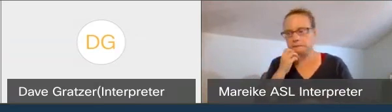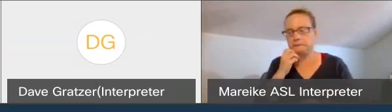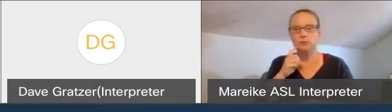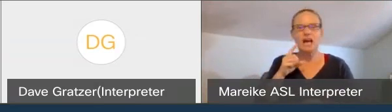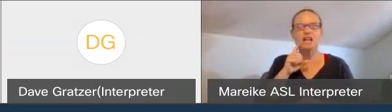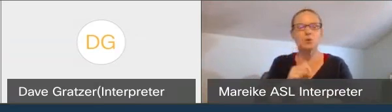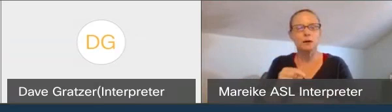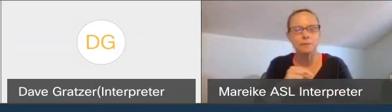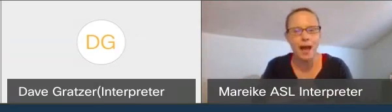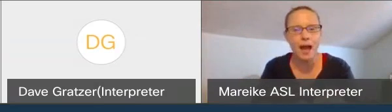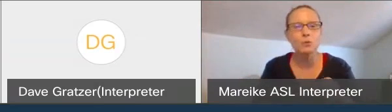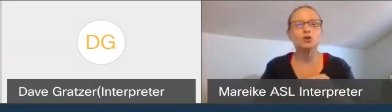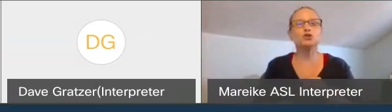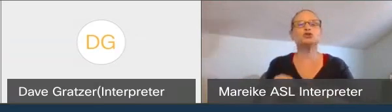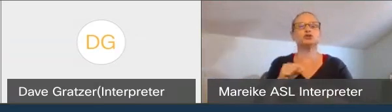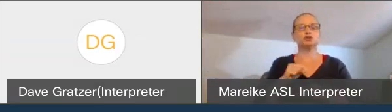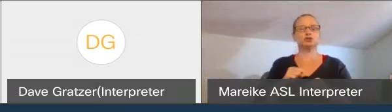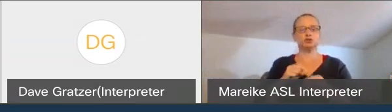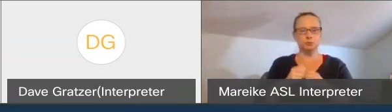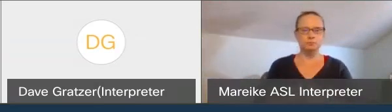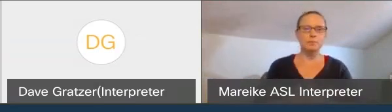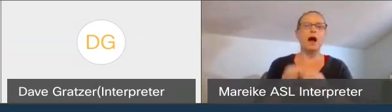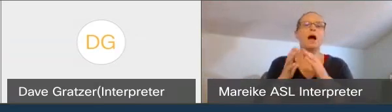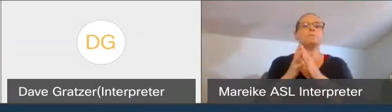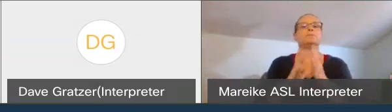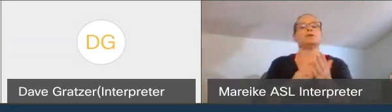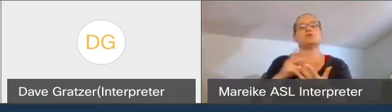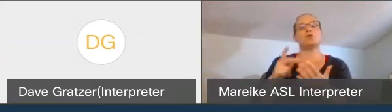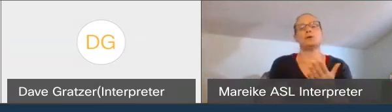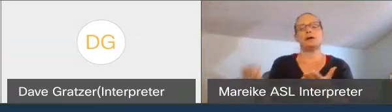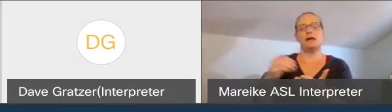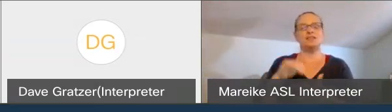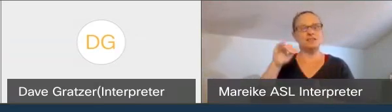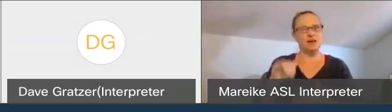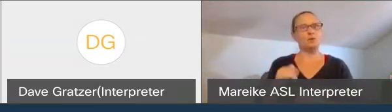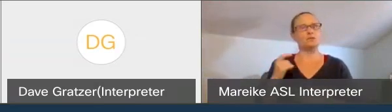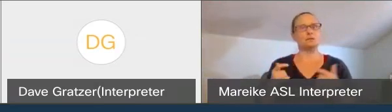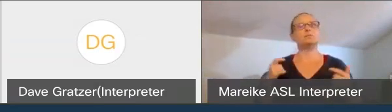in starting the program back up. Um, and so that was a--a big--uh, a big problem